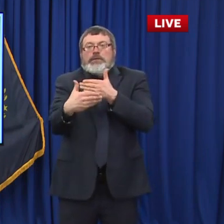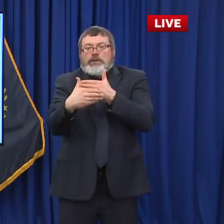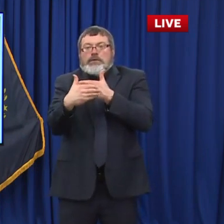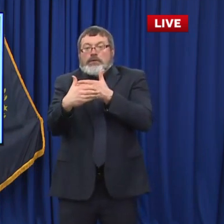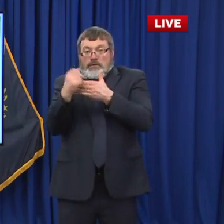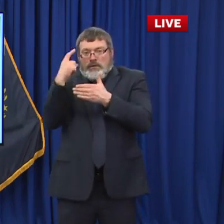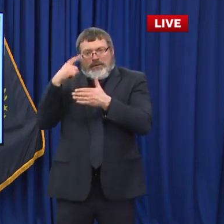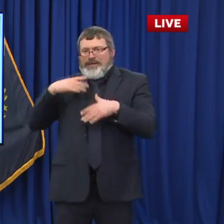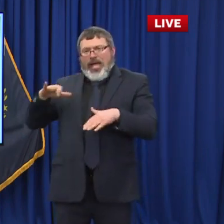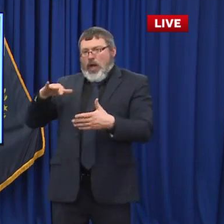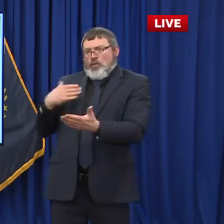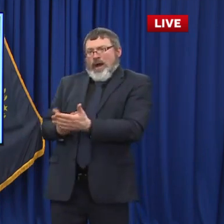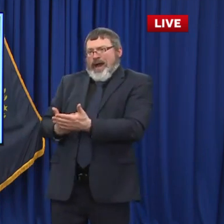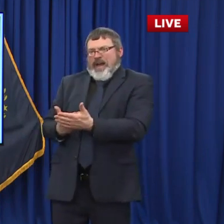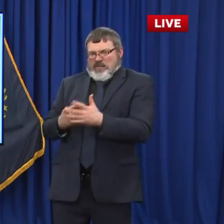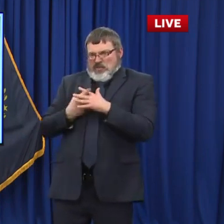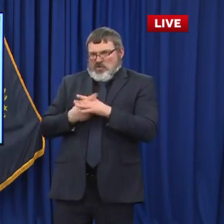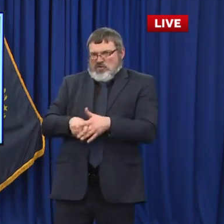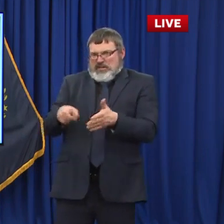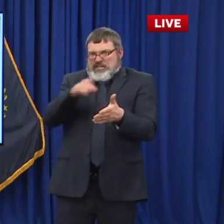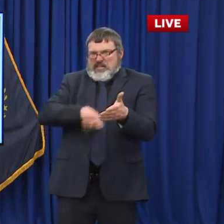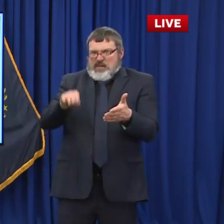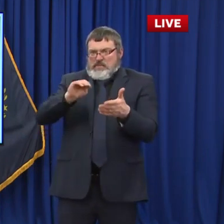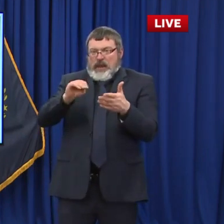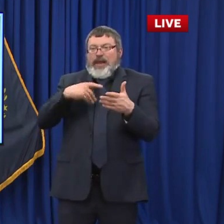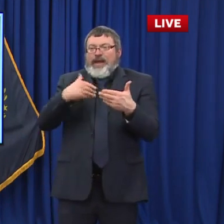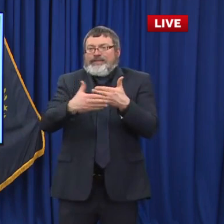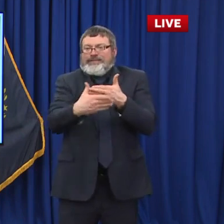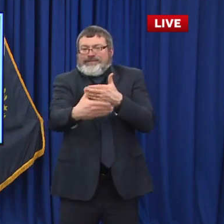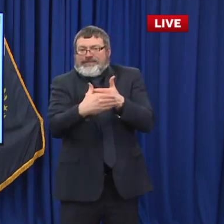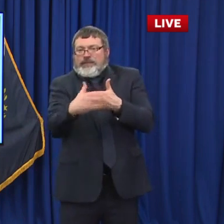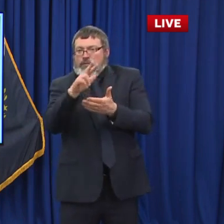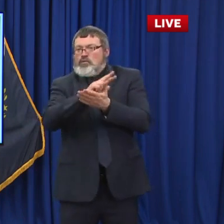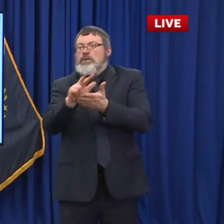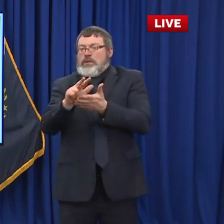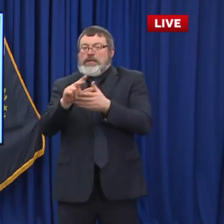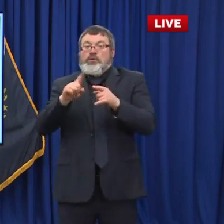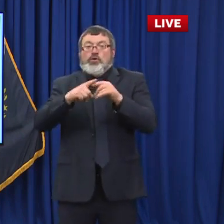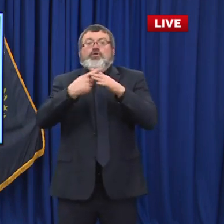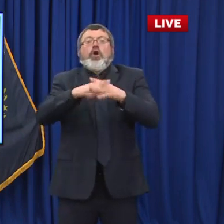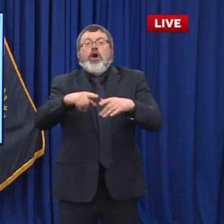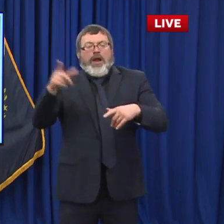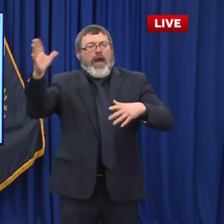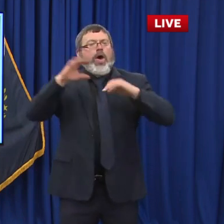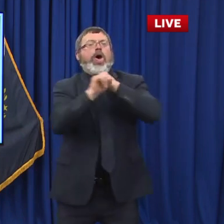THEY HAVE THREE WEEKS FROM THAT DATE TO DO THEIR FIRST ROUND OF VACCINES.